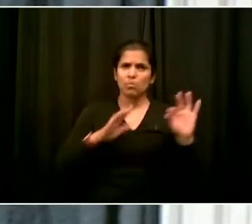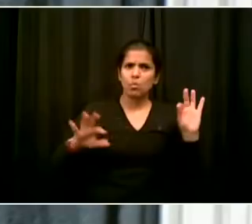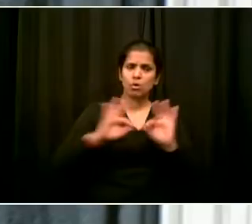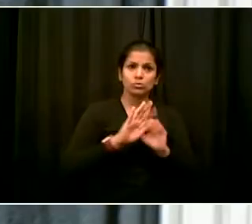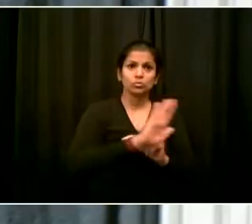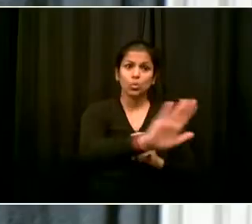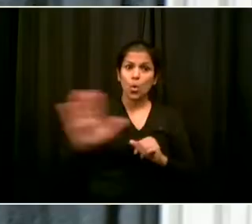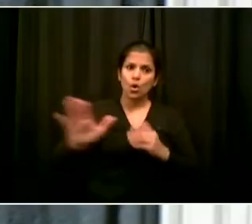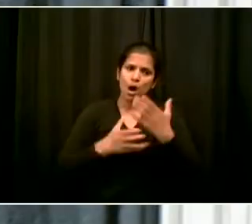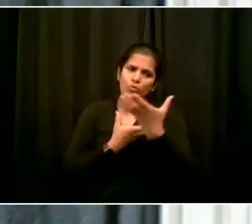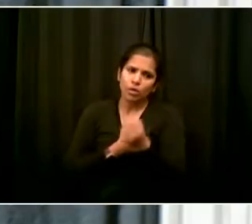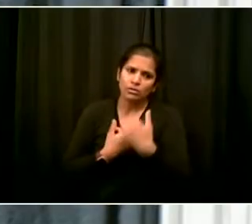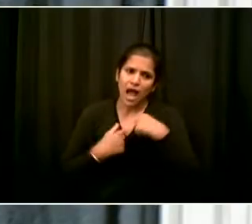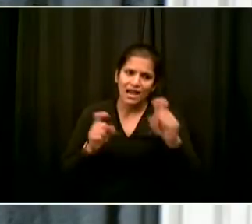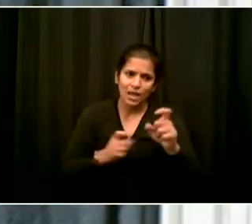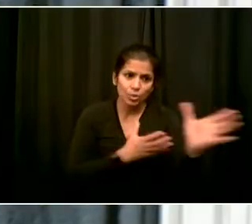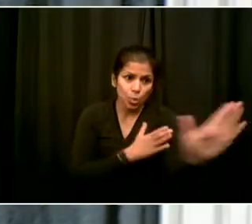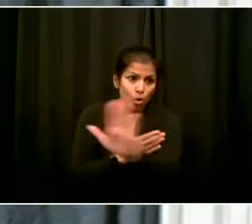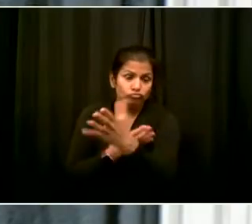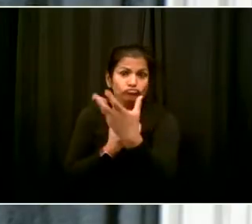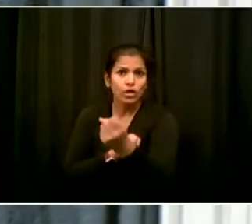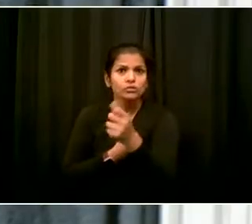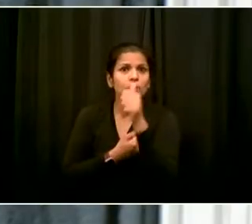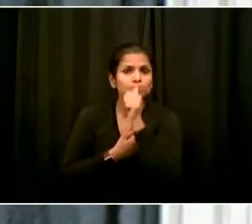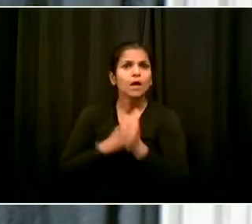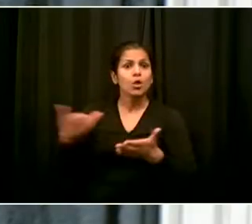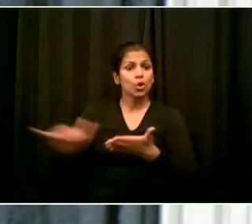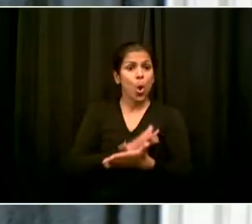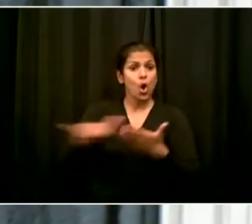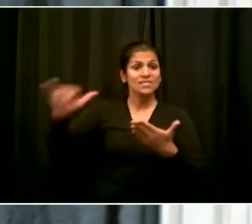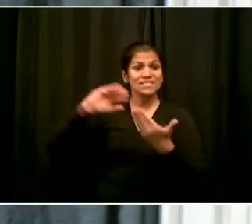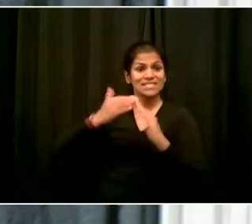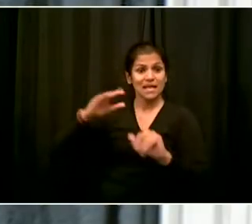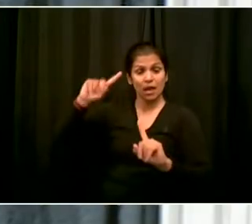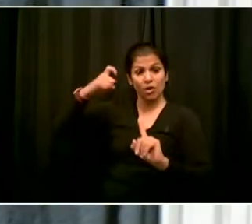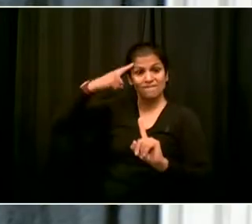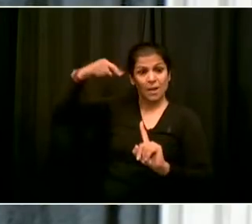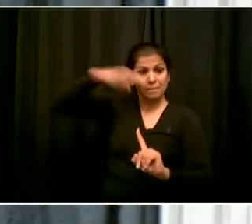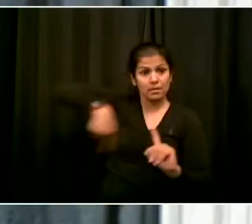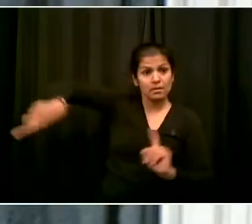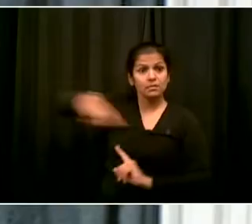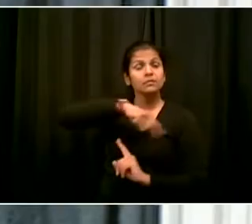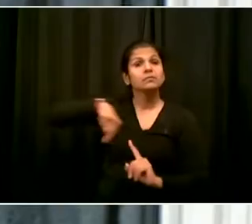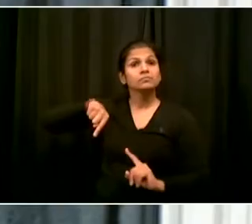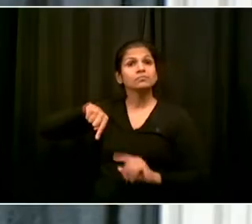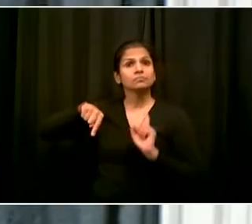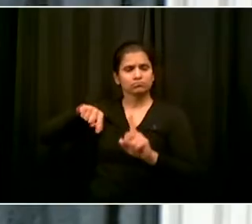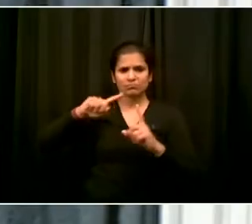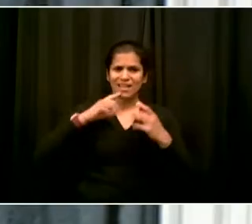TRUST AND MAKE IT AS EASY AS POSSIBLE FOR EVERYONE WHO WANTS